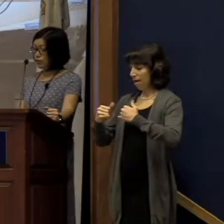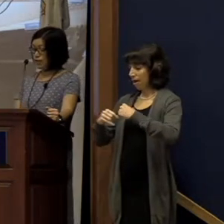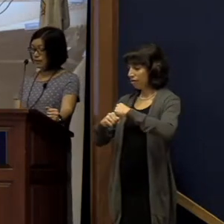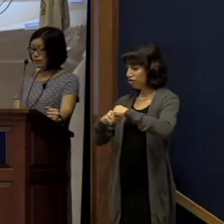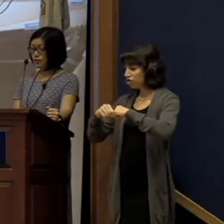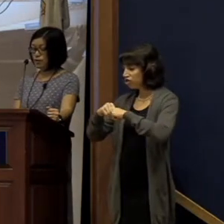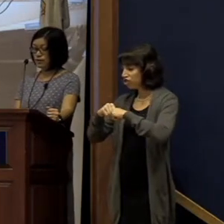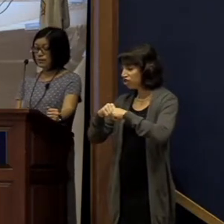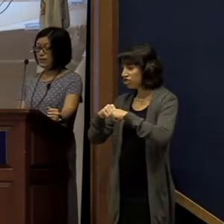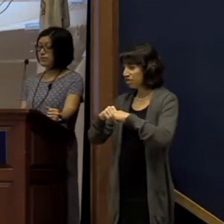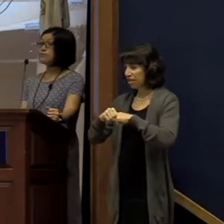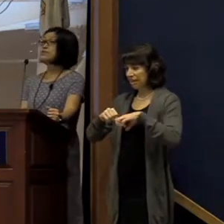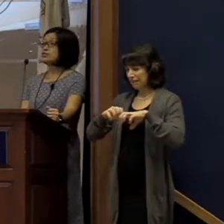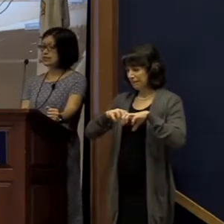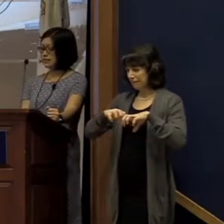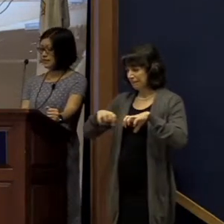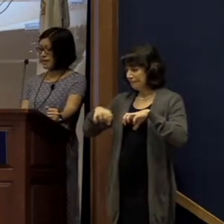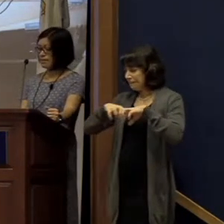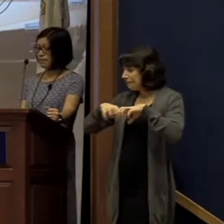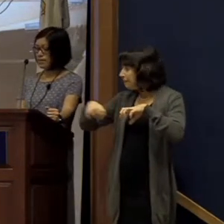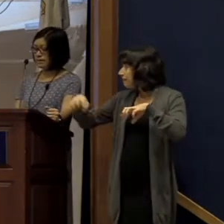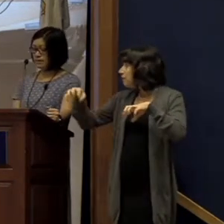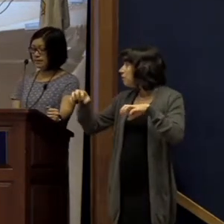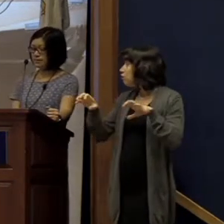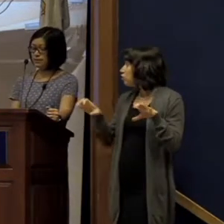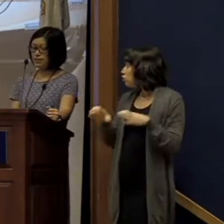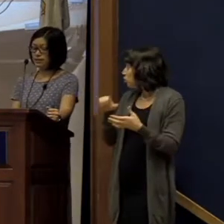They had to draw on and become proficient in STEM or maker base epistemologies